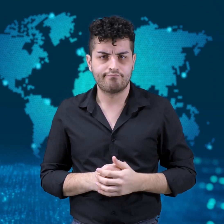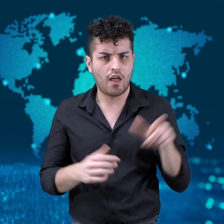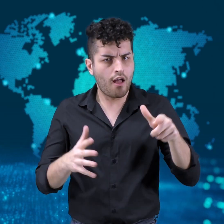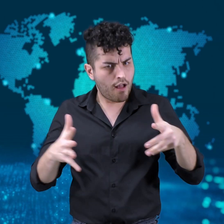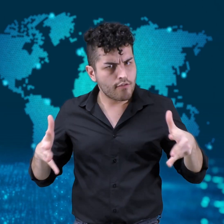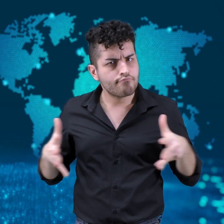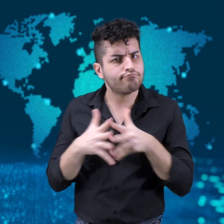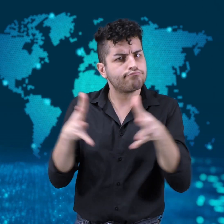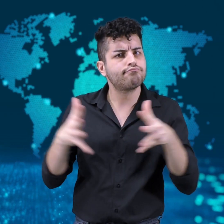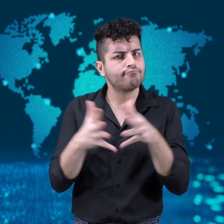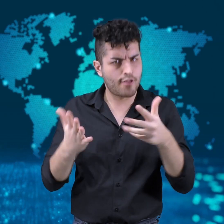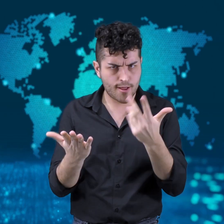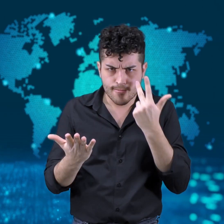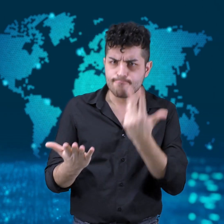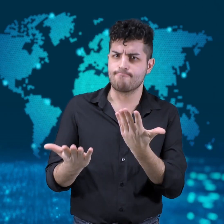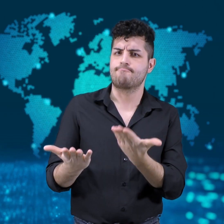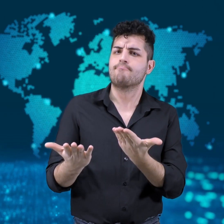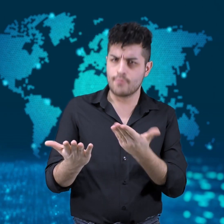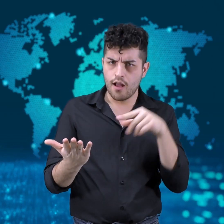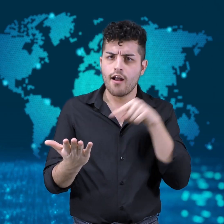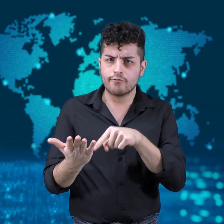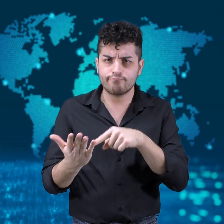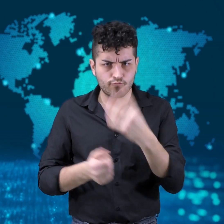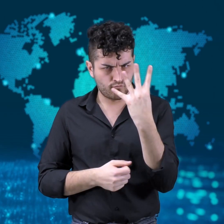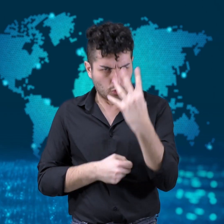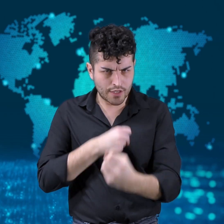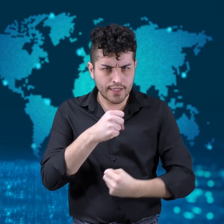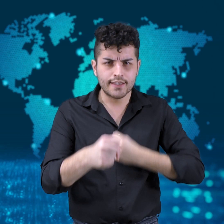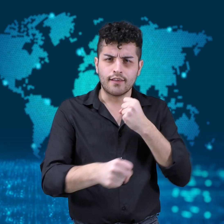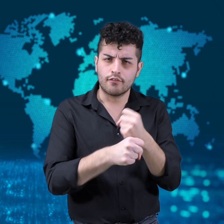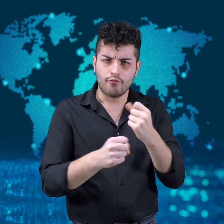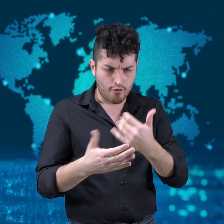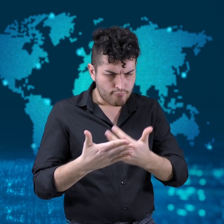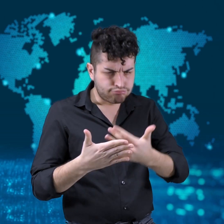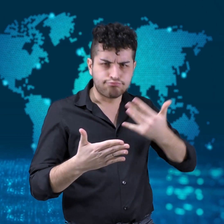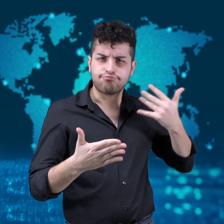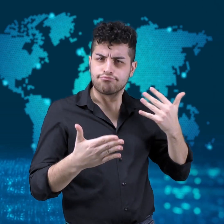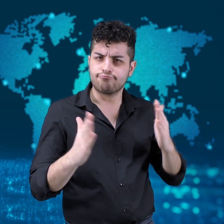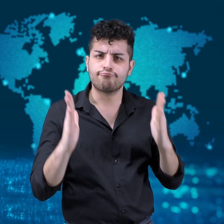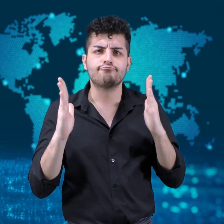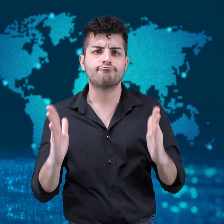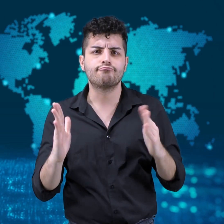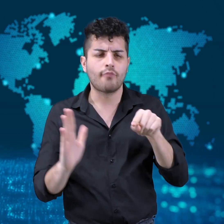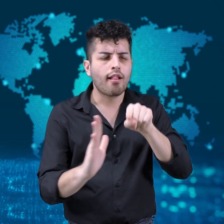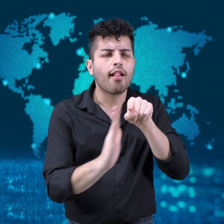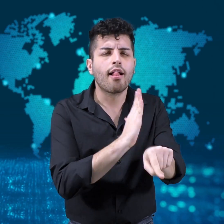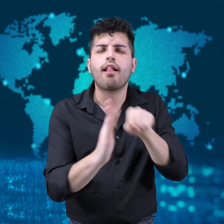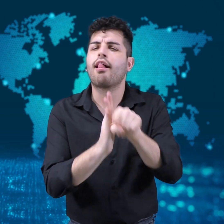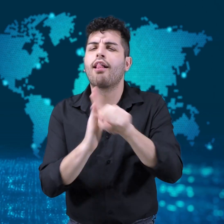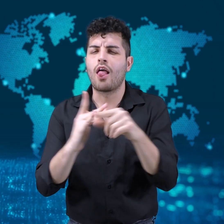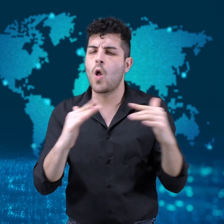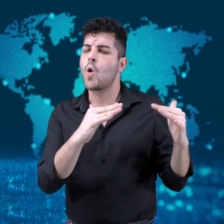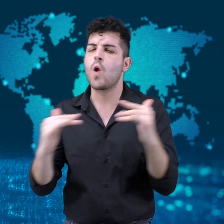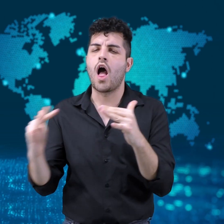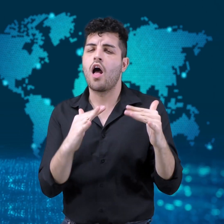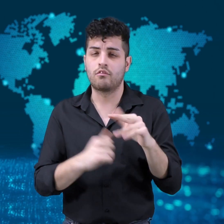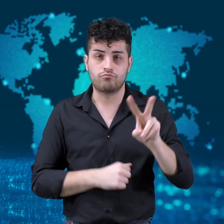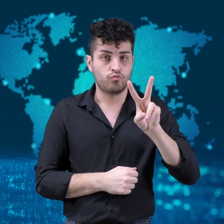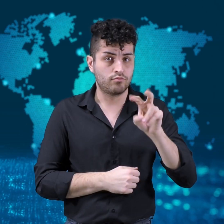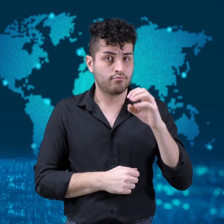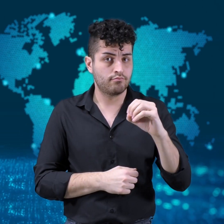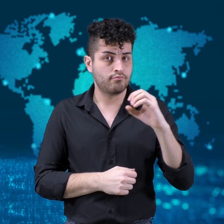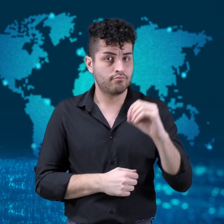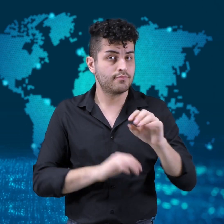The report was the result of a four-year government inquiry into